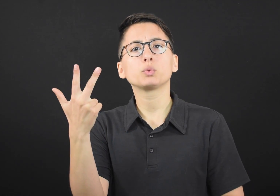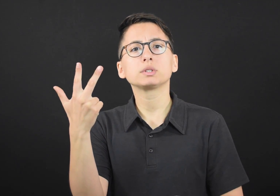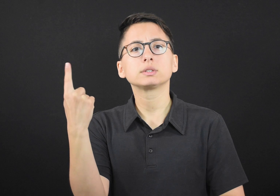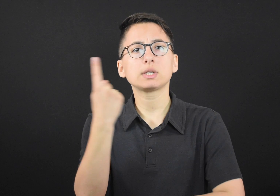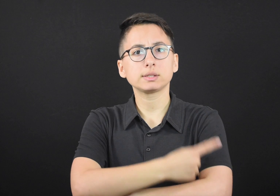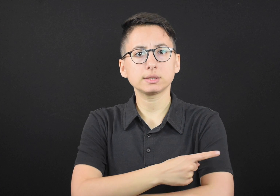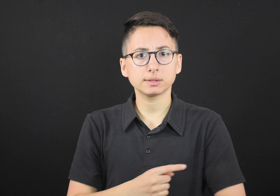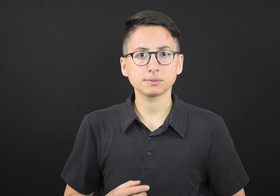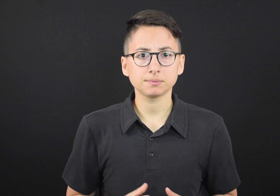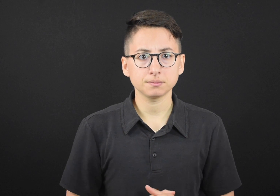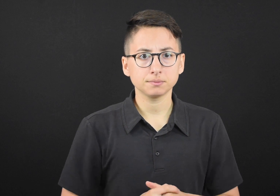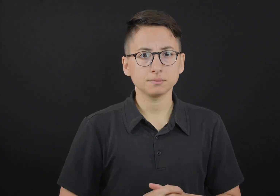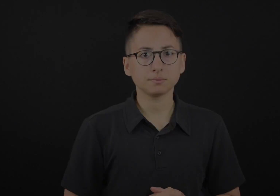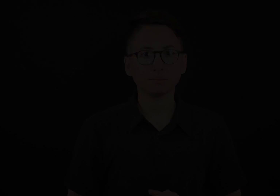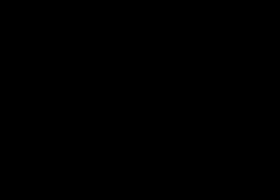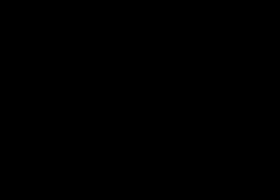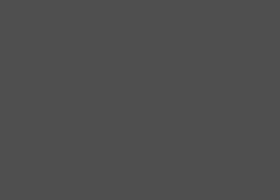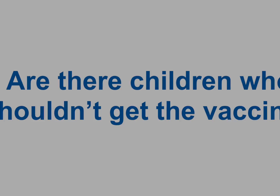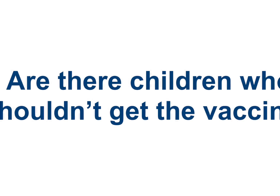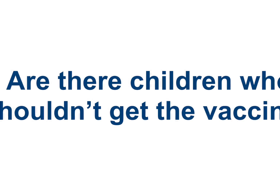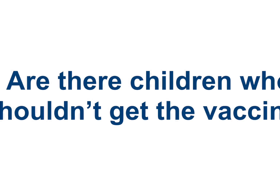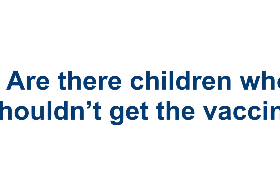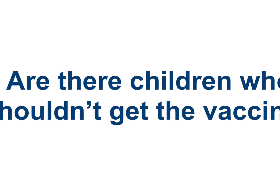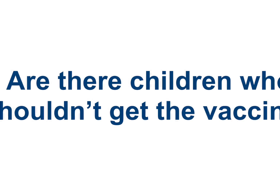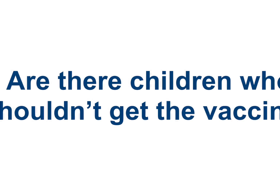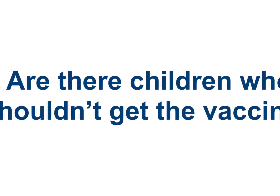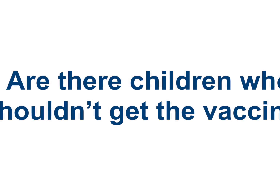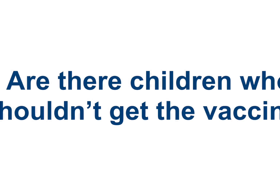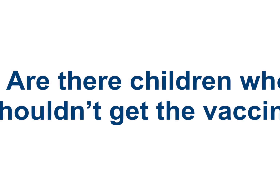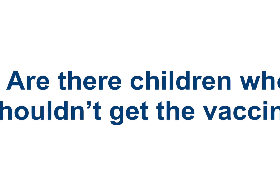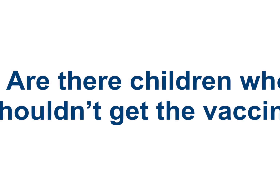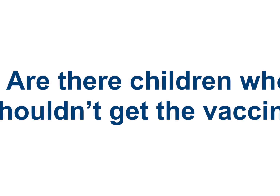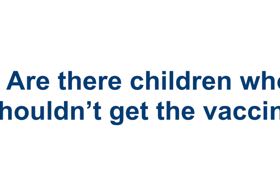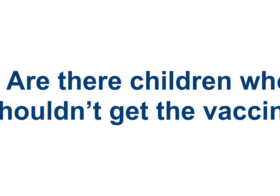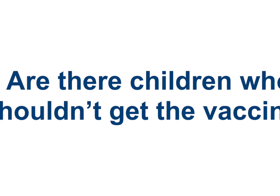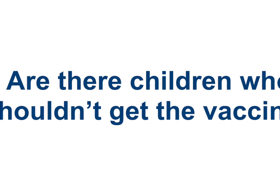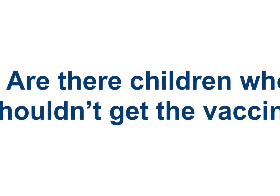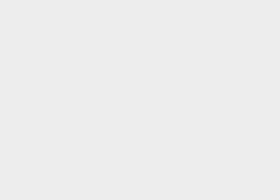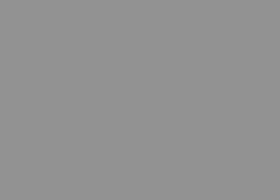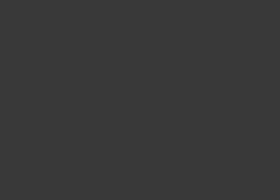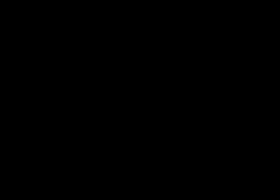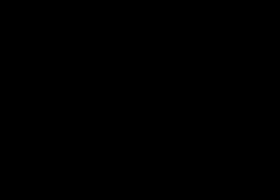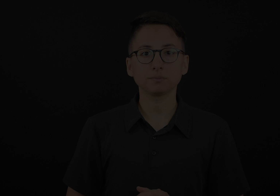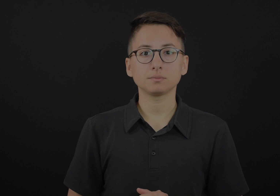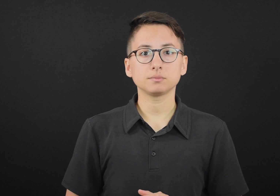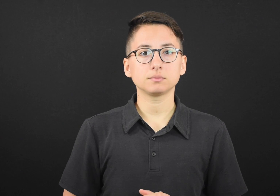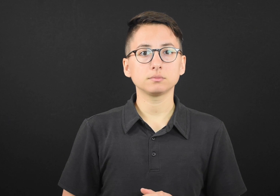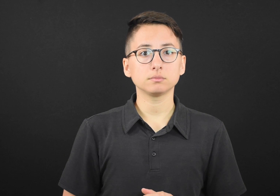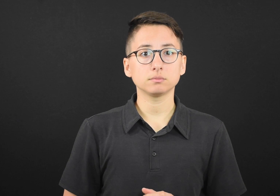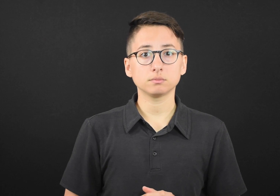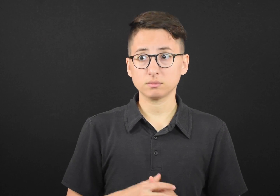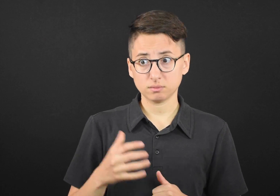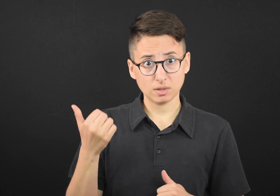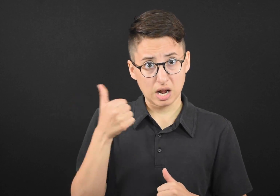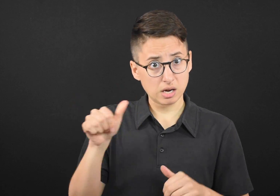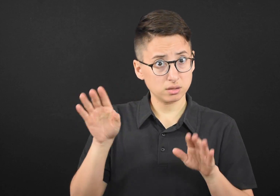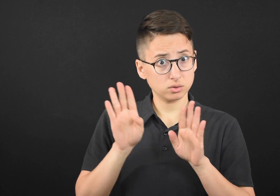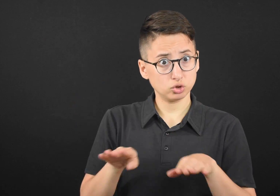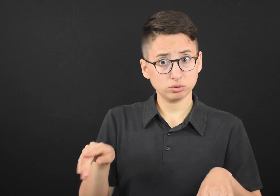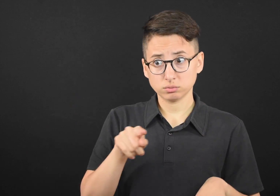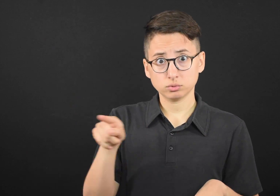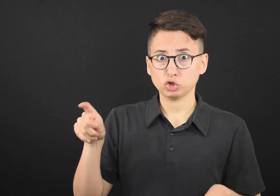vaccination and then resolved after 1-3 days. Are there children who shouldn’t get the vaccine?